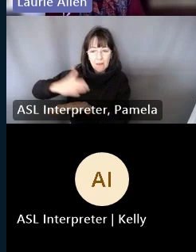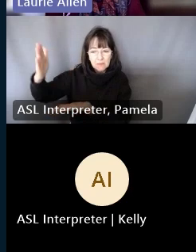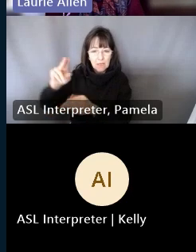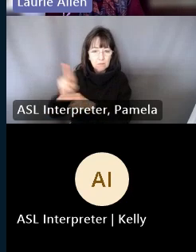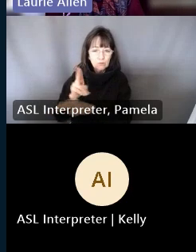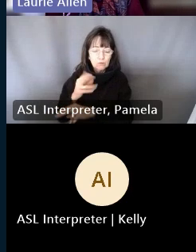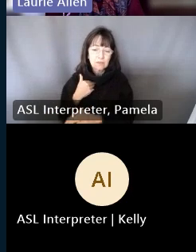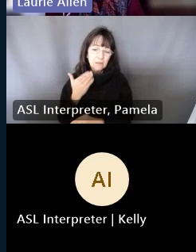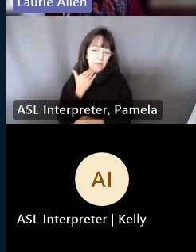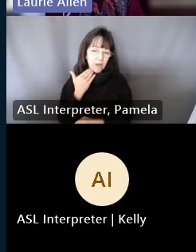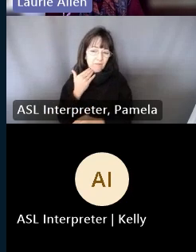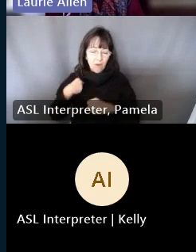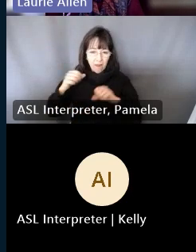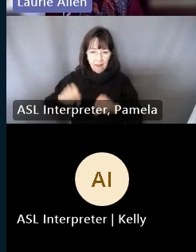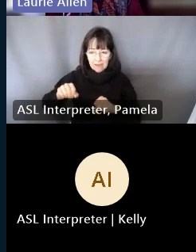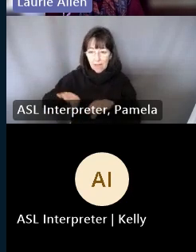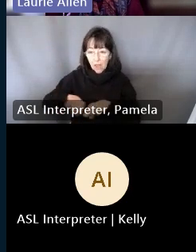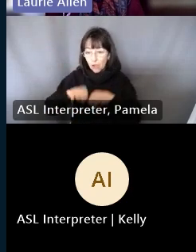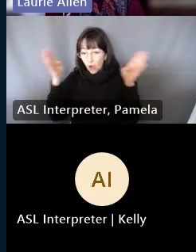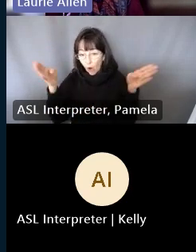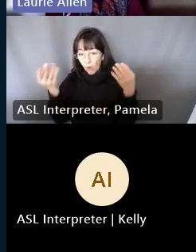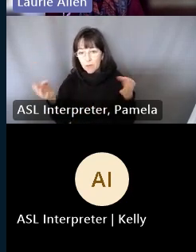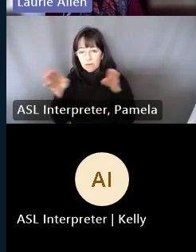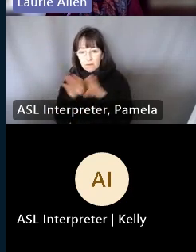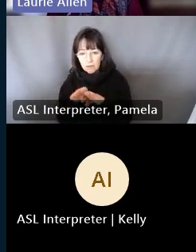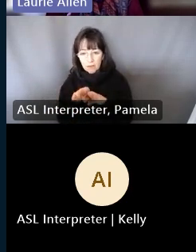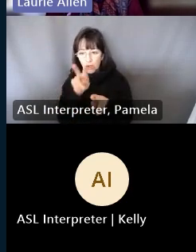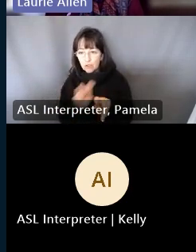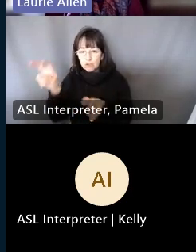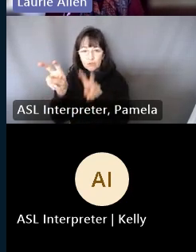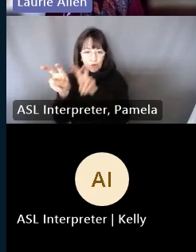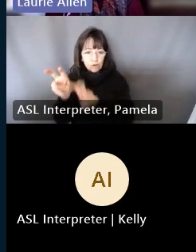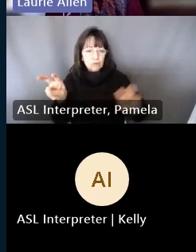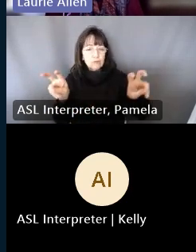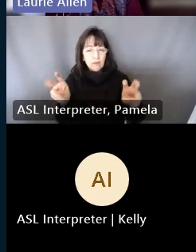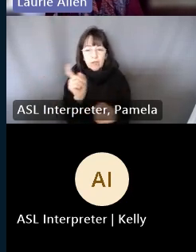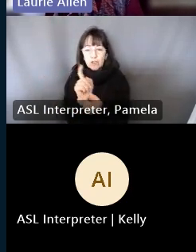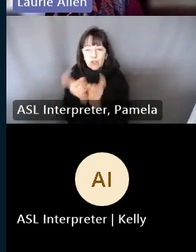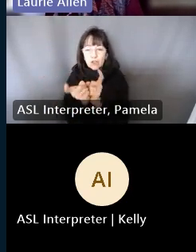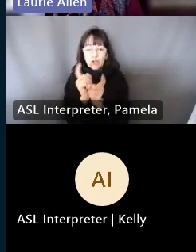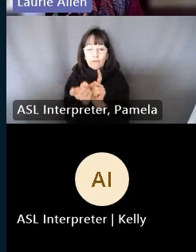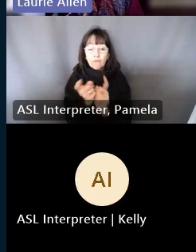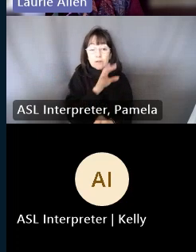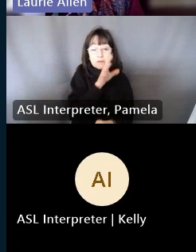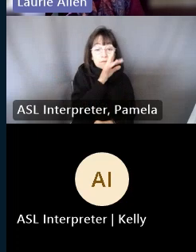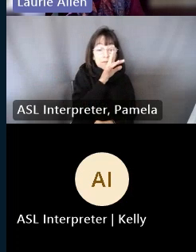close apps, toggle through apps, and convert speech to text. In Windows 11, we added voice access.